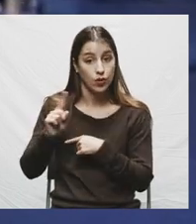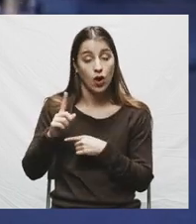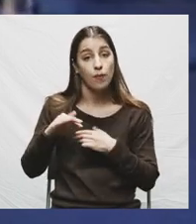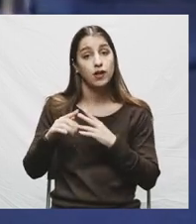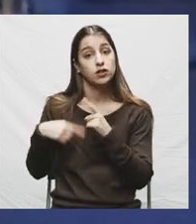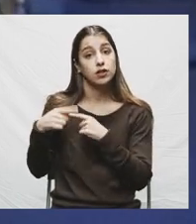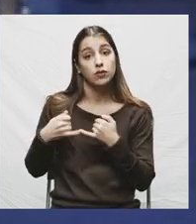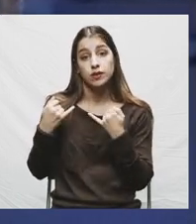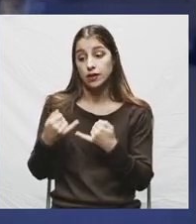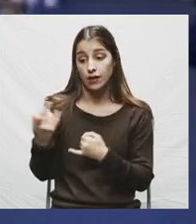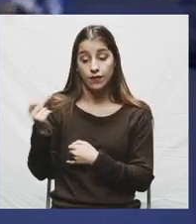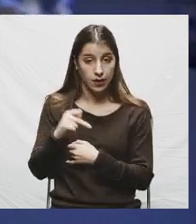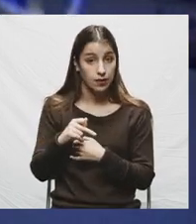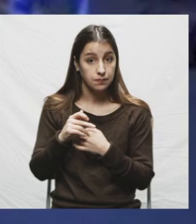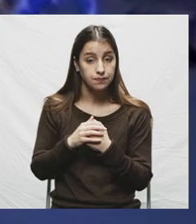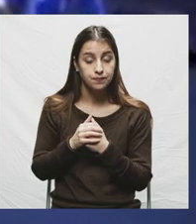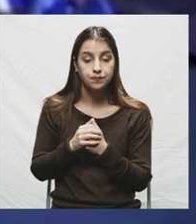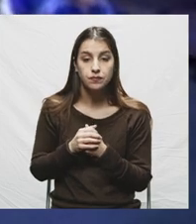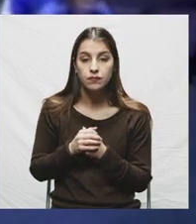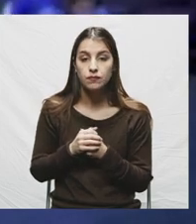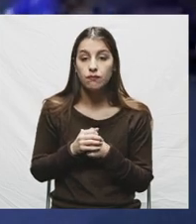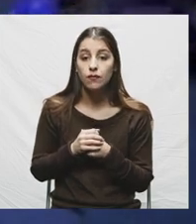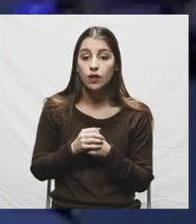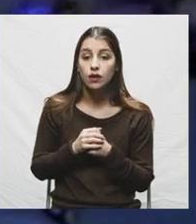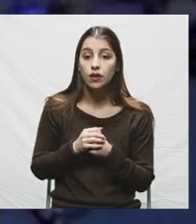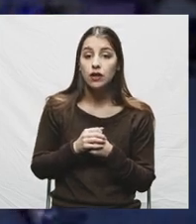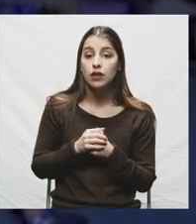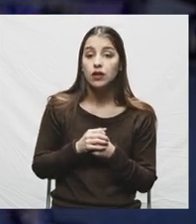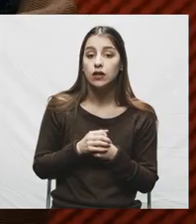but to this generation coming after and what they were going through,